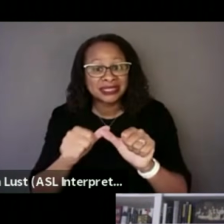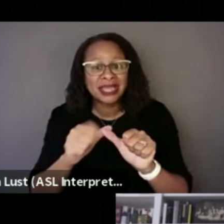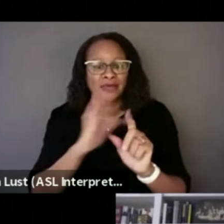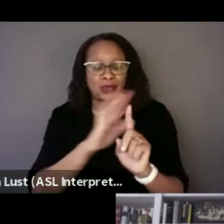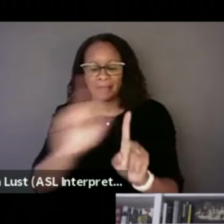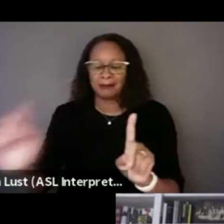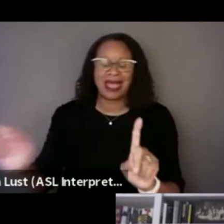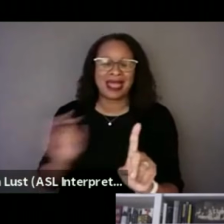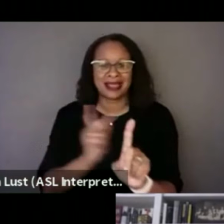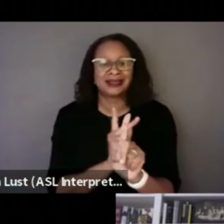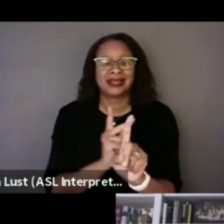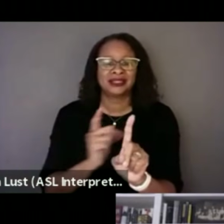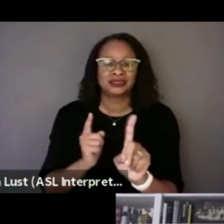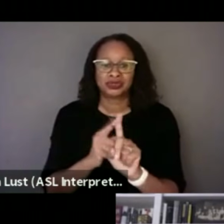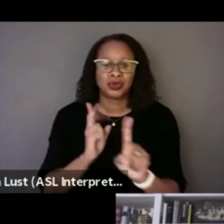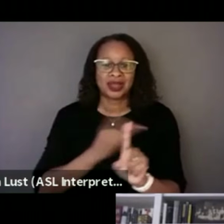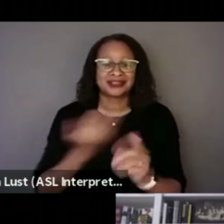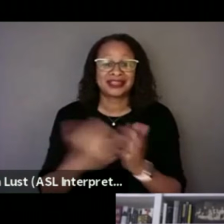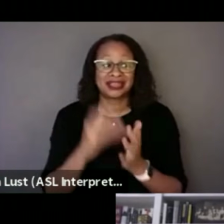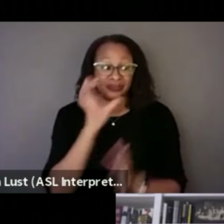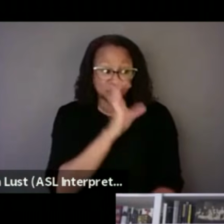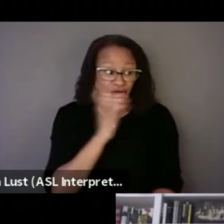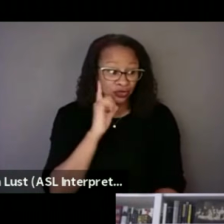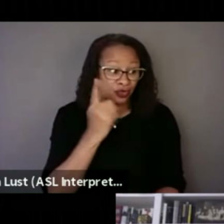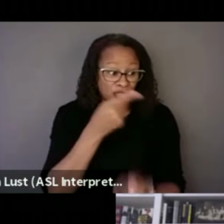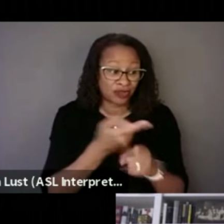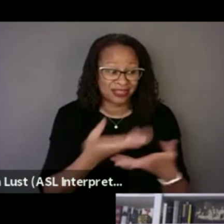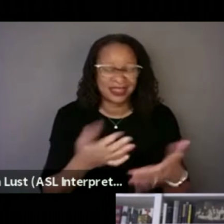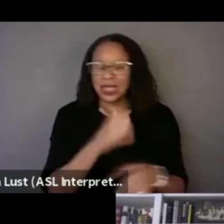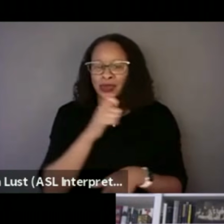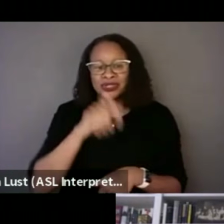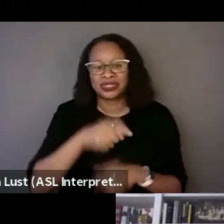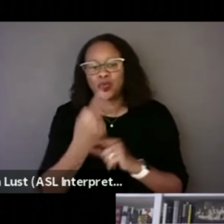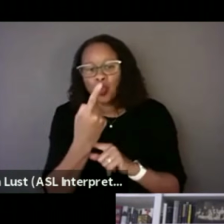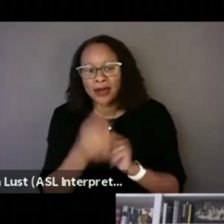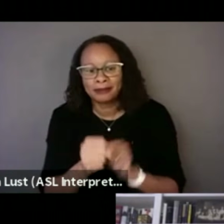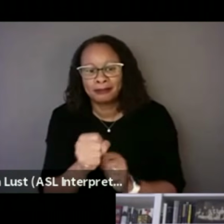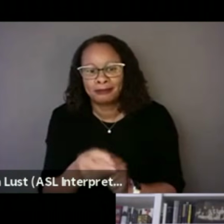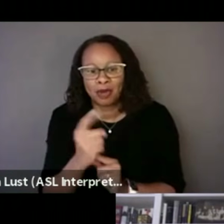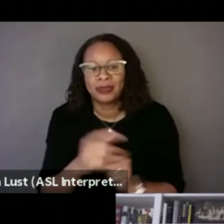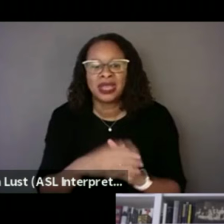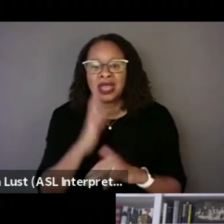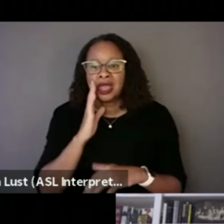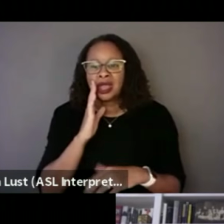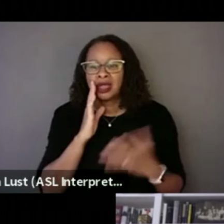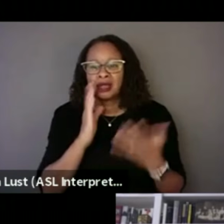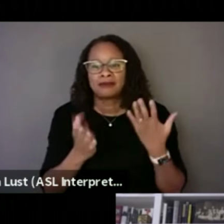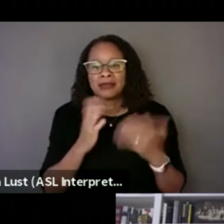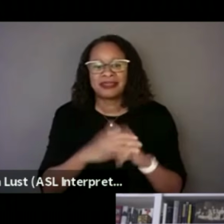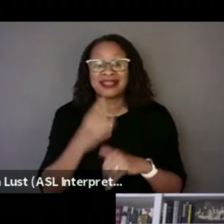And if we were looking for the right things, we didn't need one single moment, it was going to happen. Maybe the light wouldn't be quite as great.